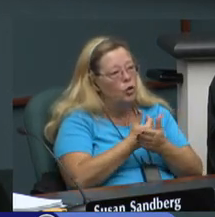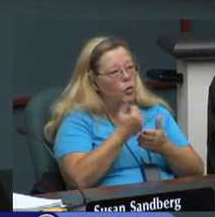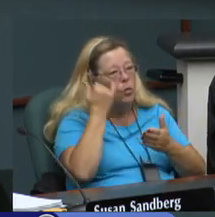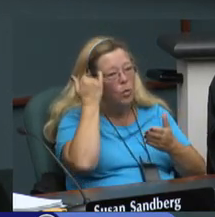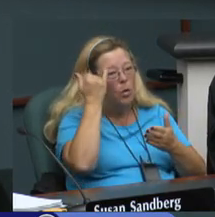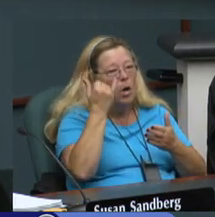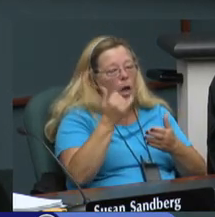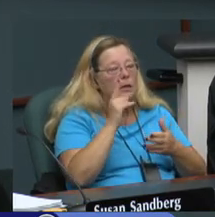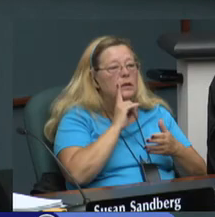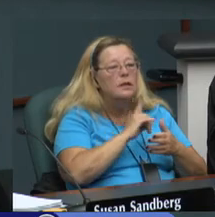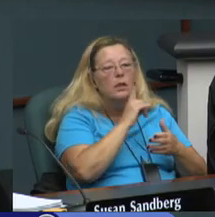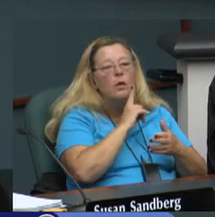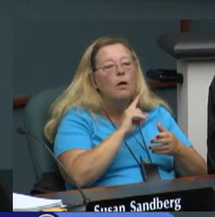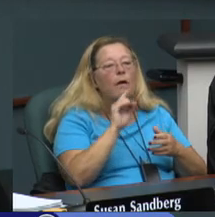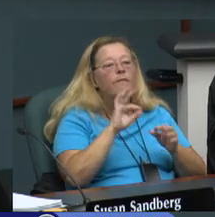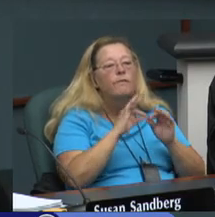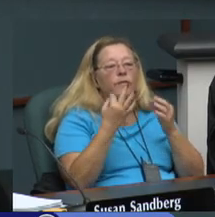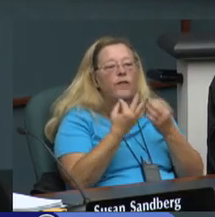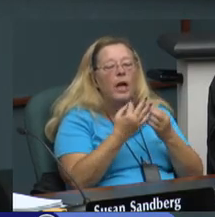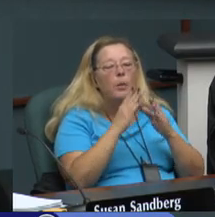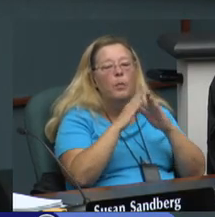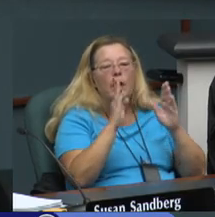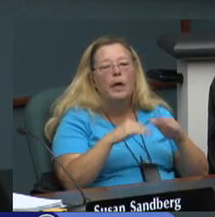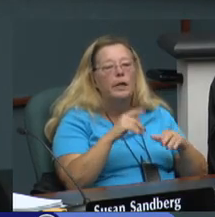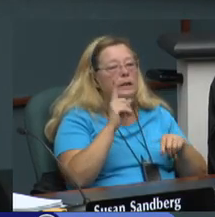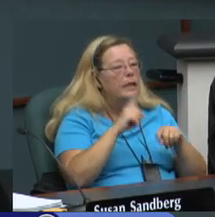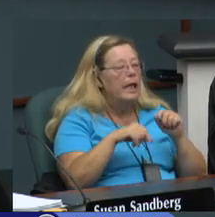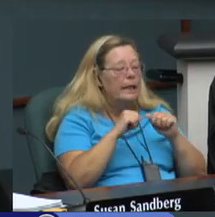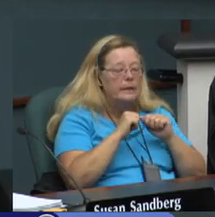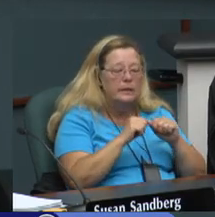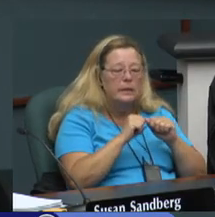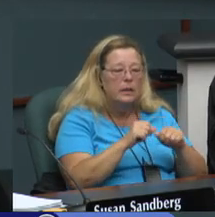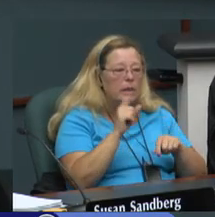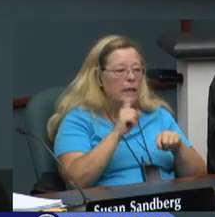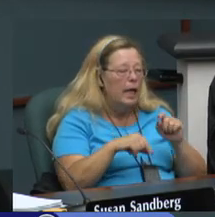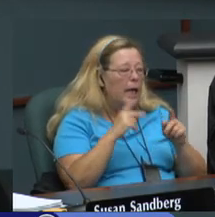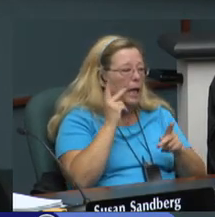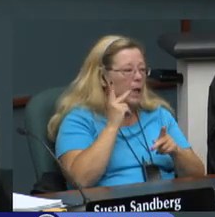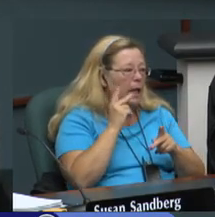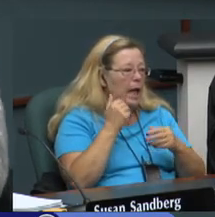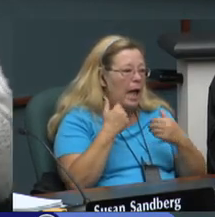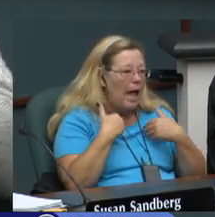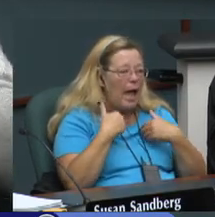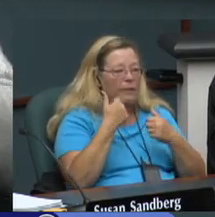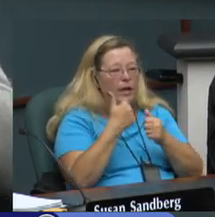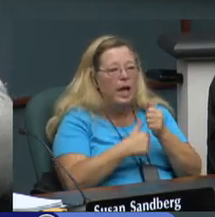basically is not sustainable we can't keep having every family in a separate